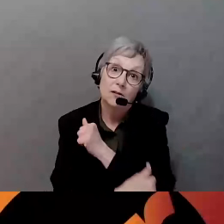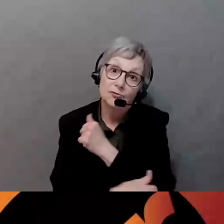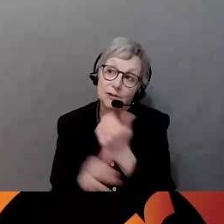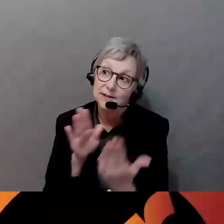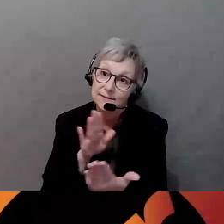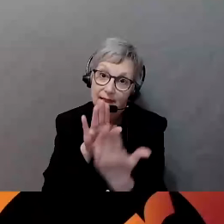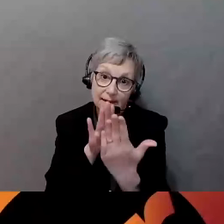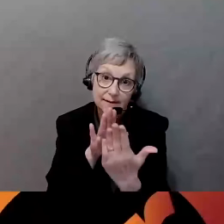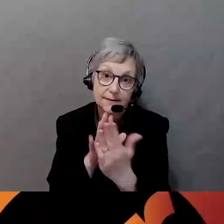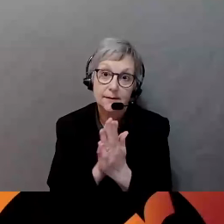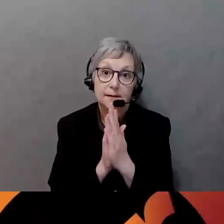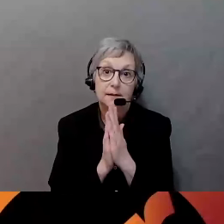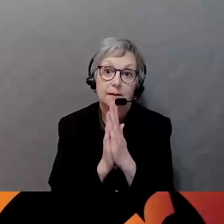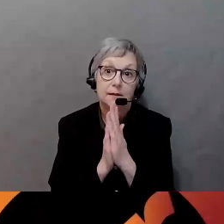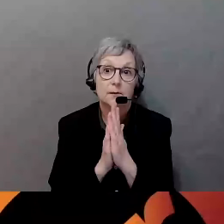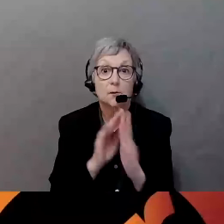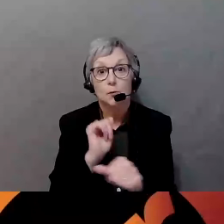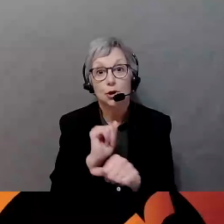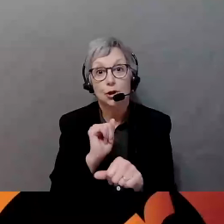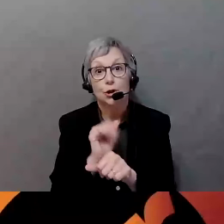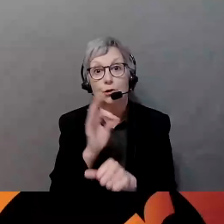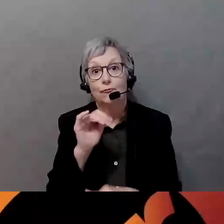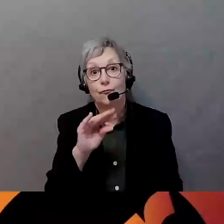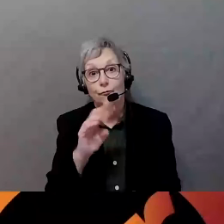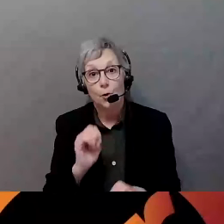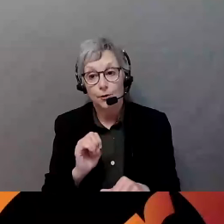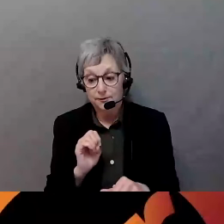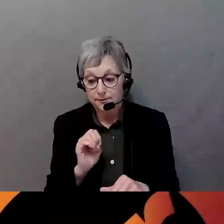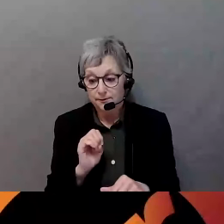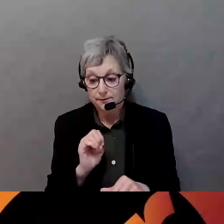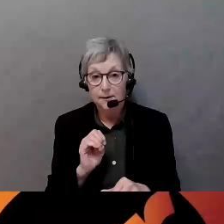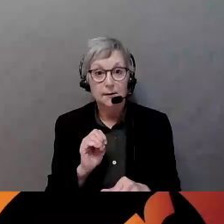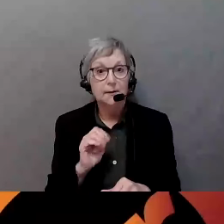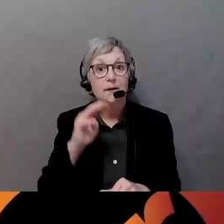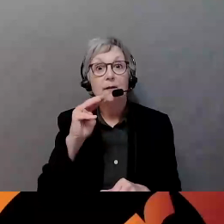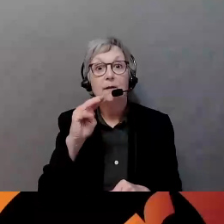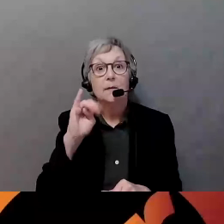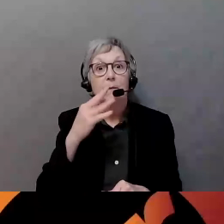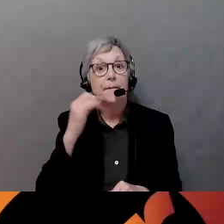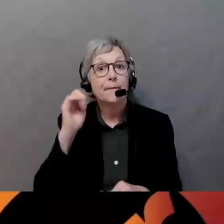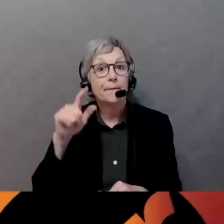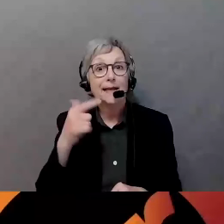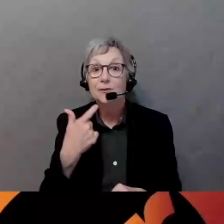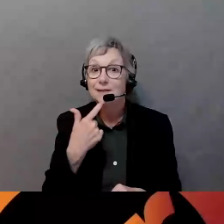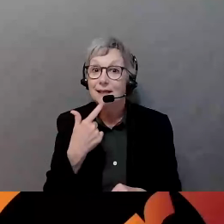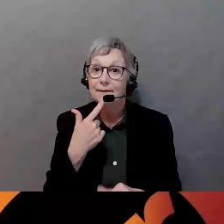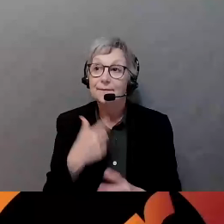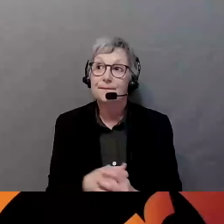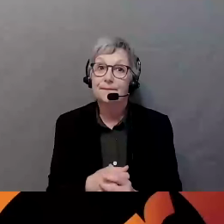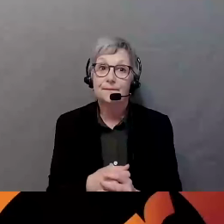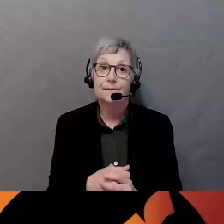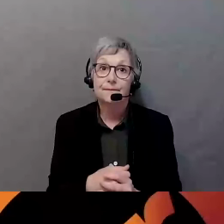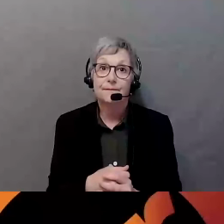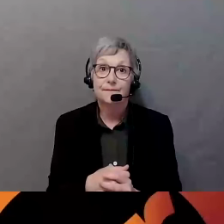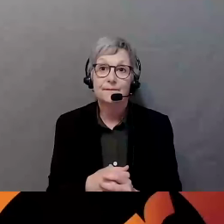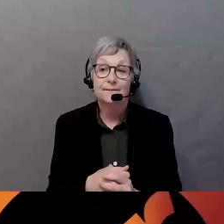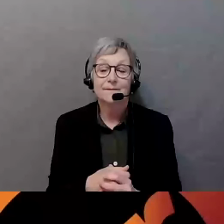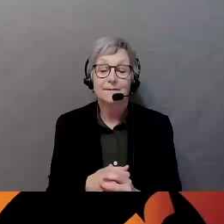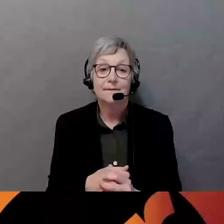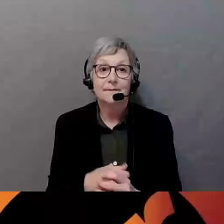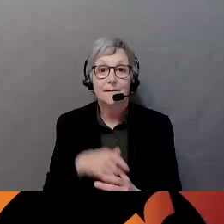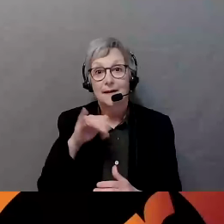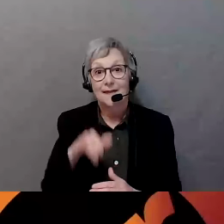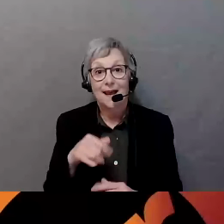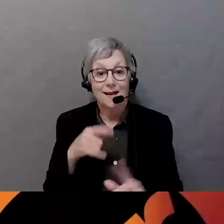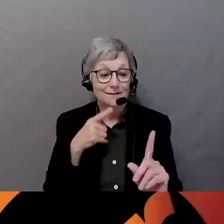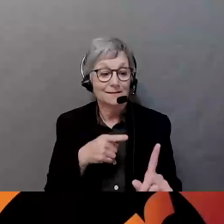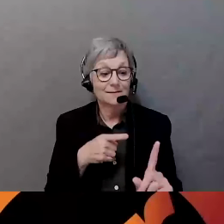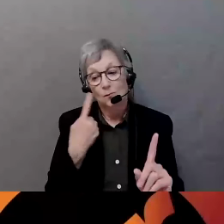IS THE WORK FORCE. THIS IS ONE OF THE SERIOUS ISSUES THAT NSPO